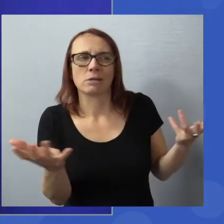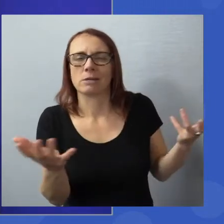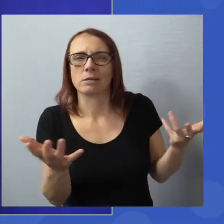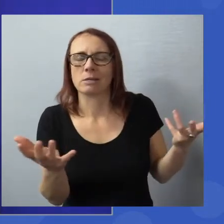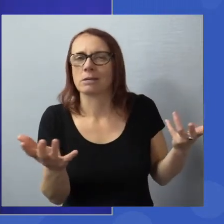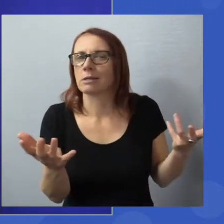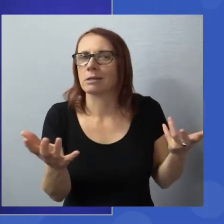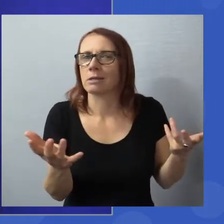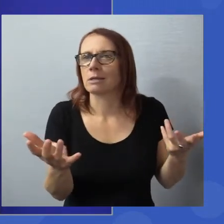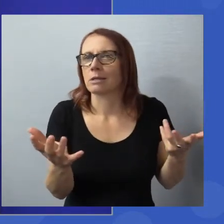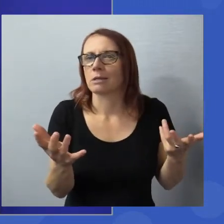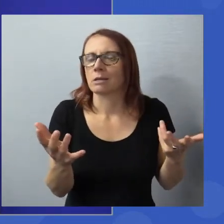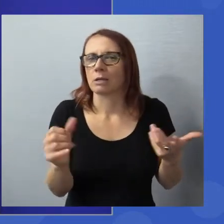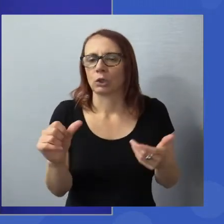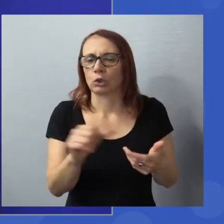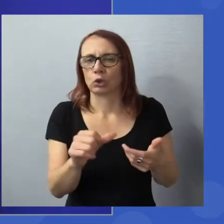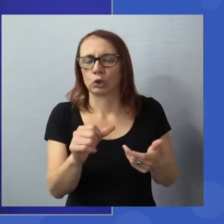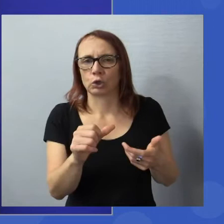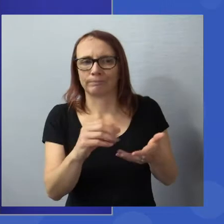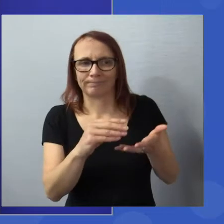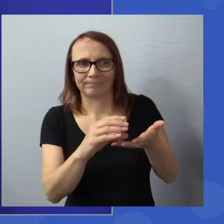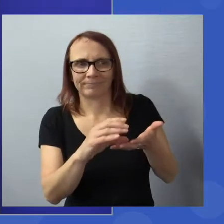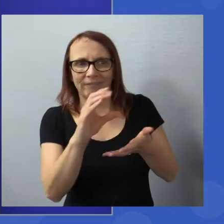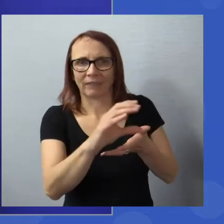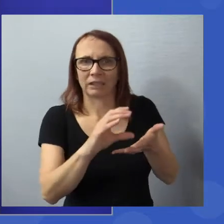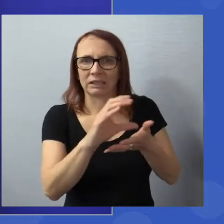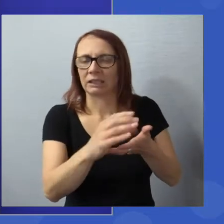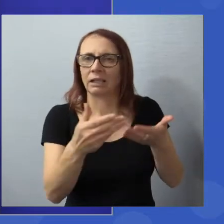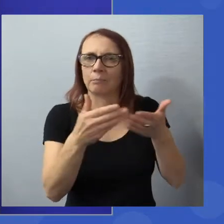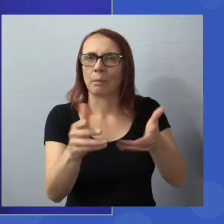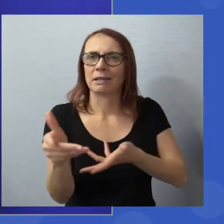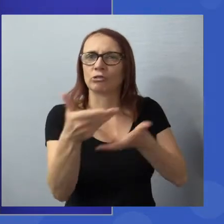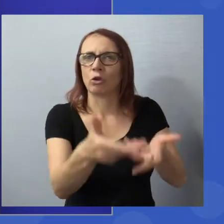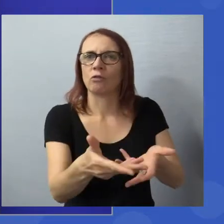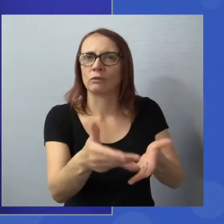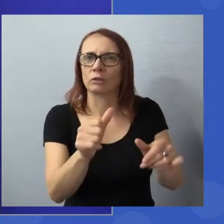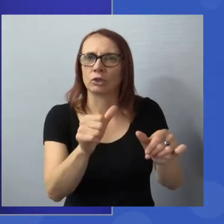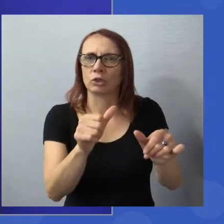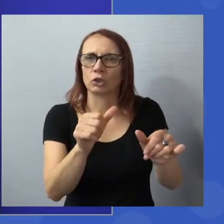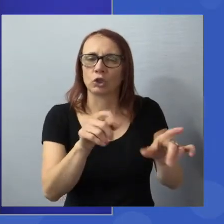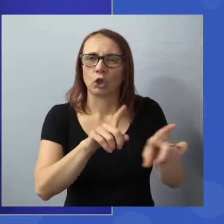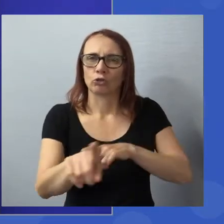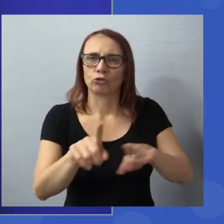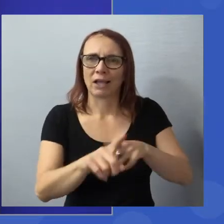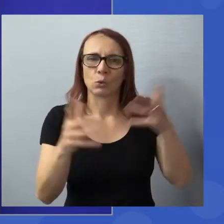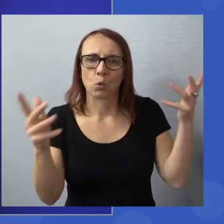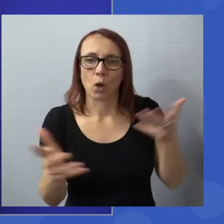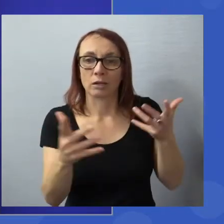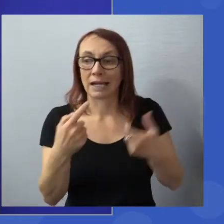more money towards the state I'm embarrassed public services and China actually encourage people that that's where it's going sure them that that's